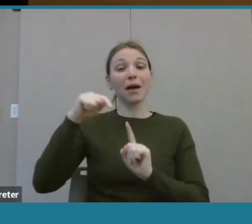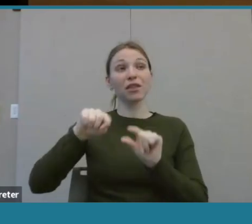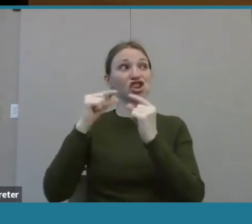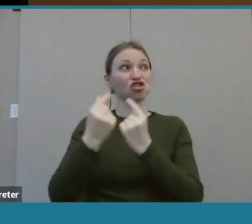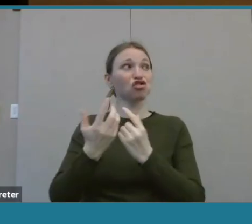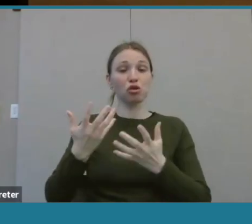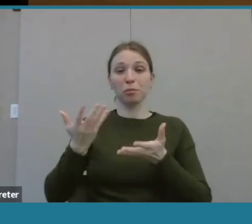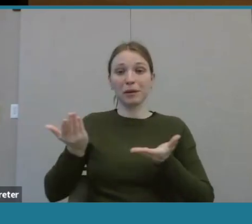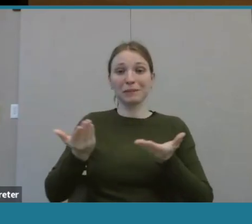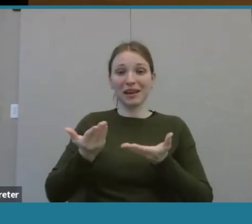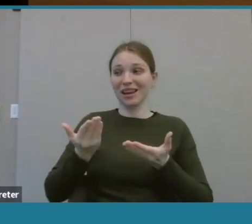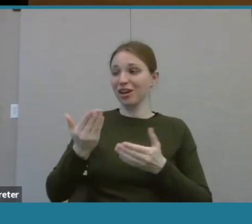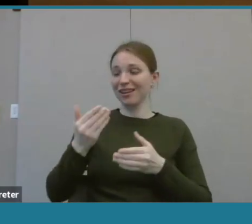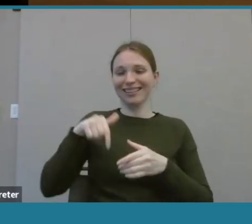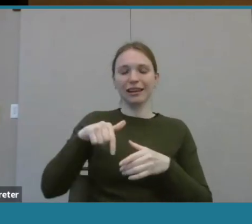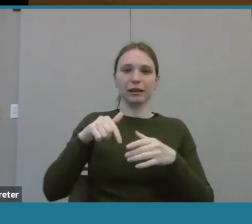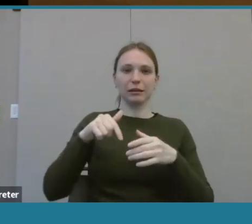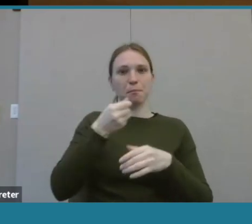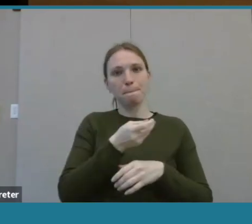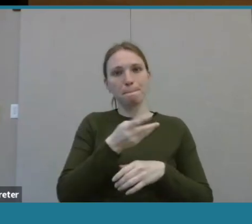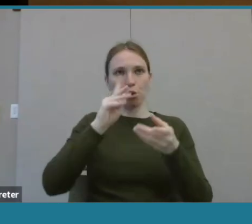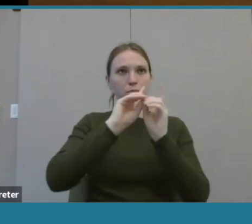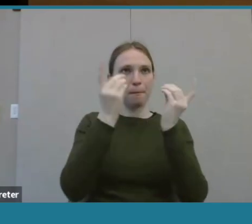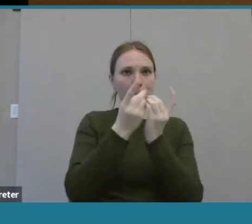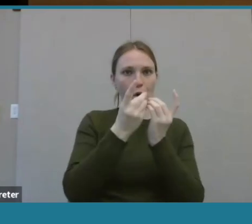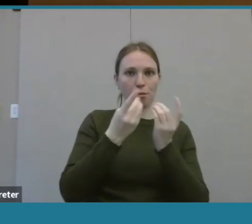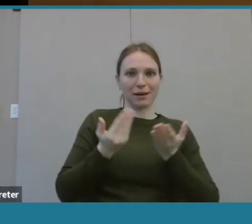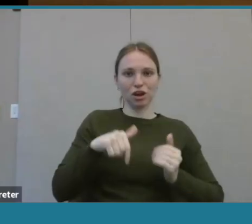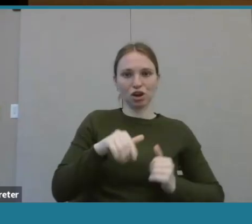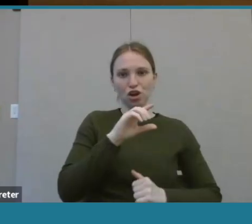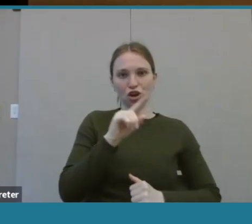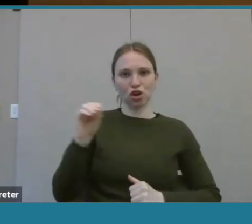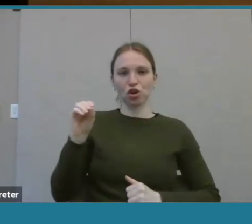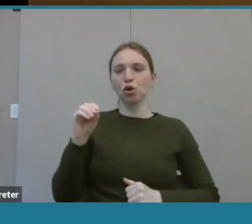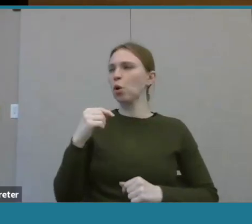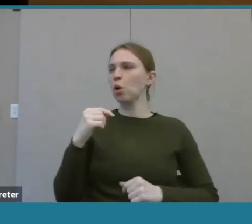It's an interdepartmental team at the zoo that has been in existence since around 2017 or so.